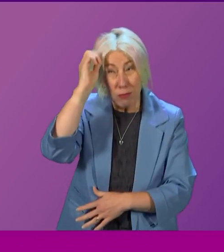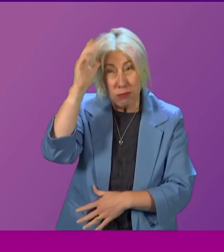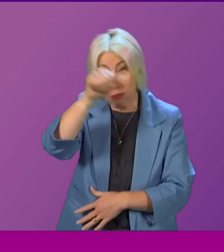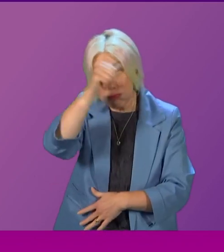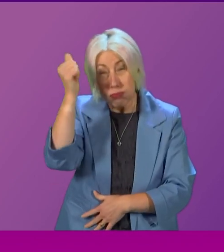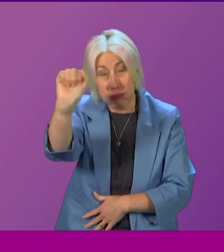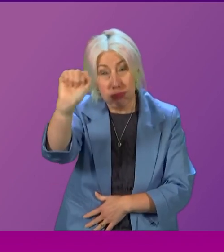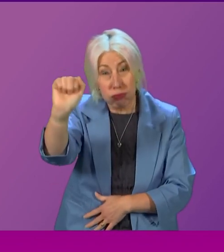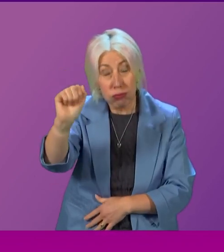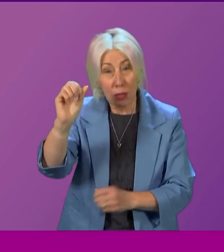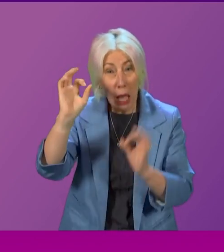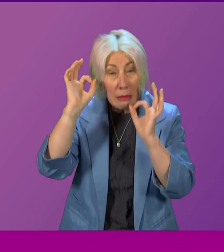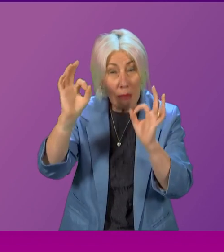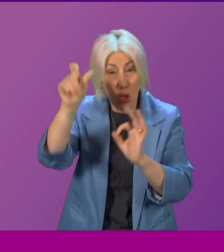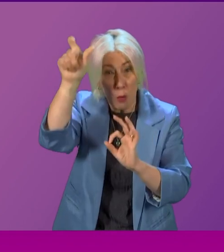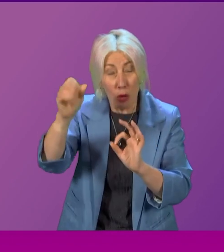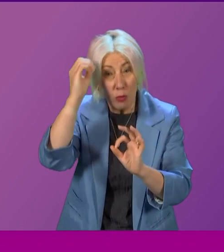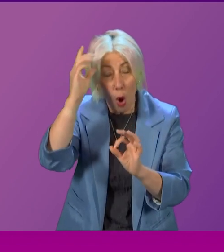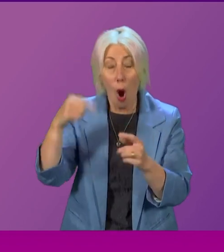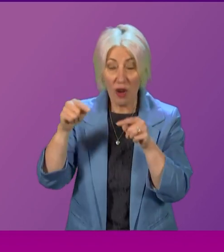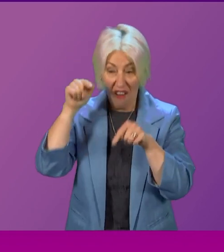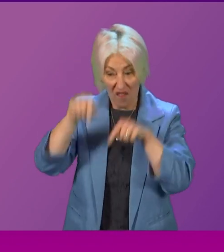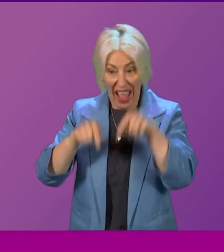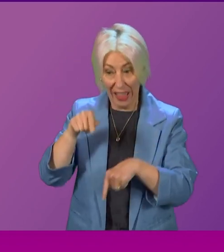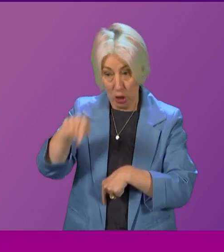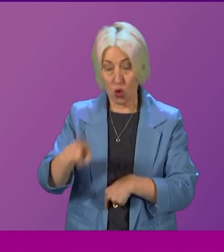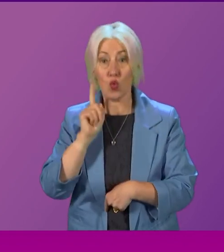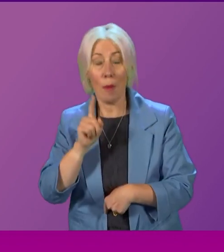She is a special rapporteur on violence against women and girls.